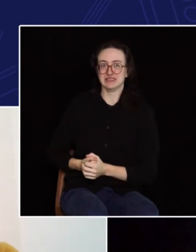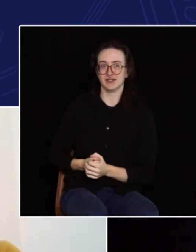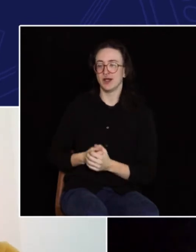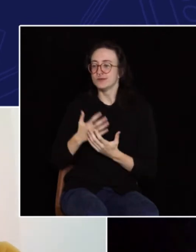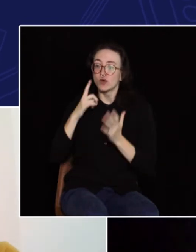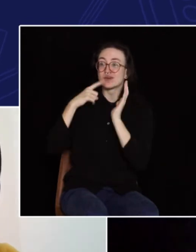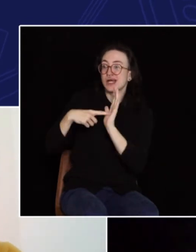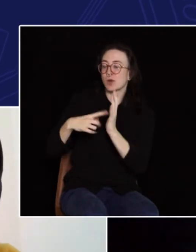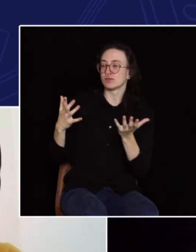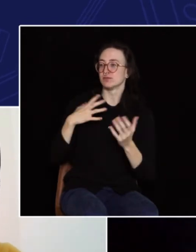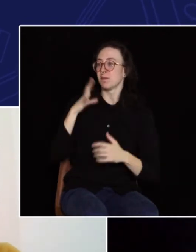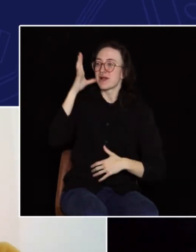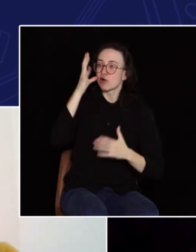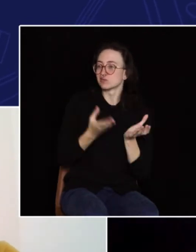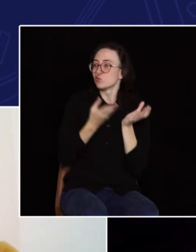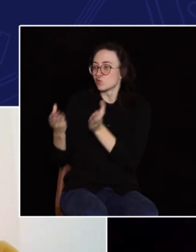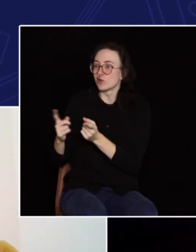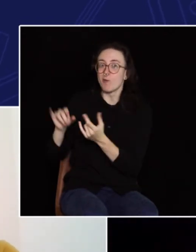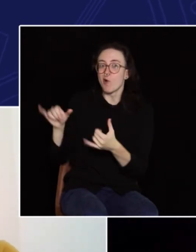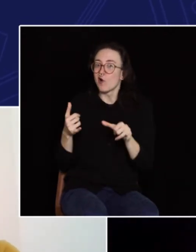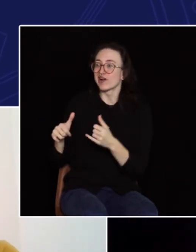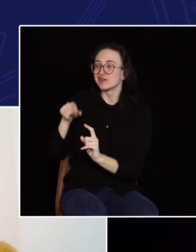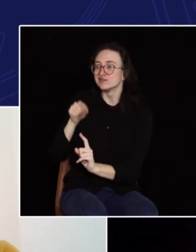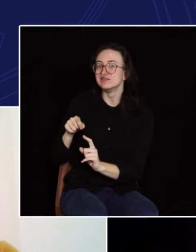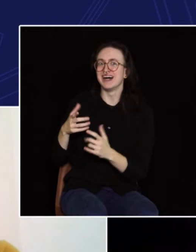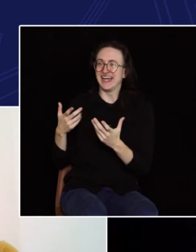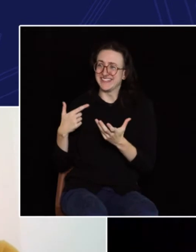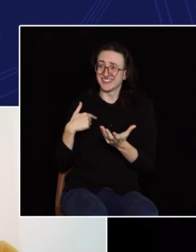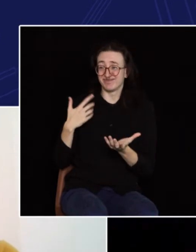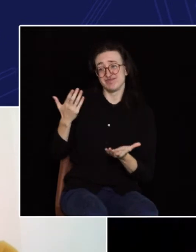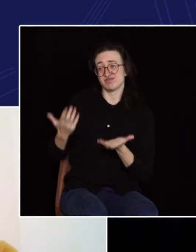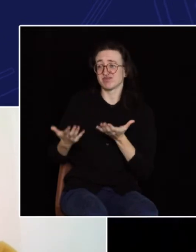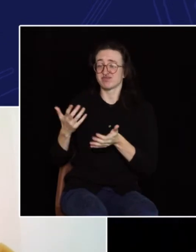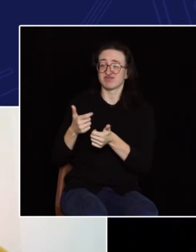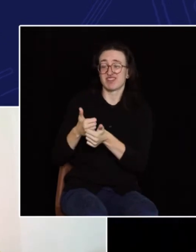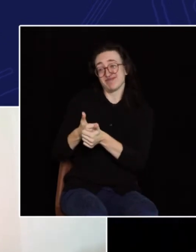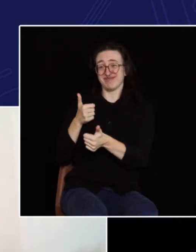So, like, maybe at a party that my parents dragged me to or whatnot.